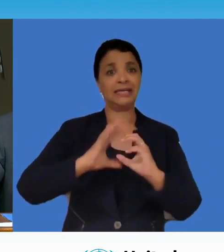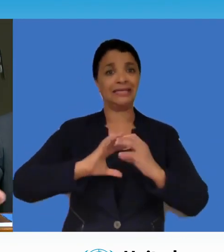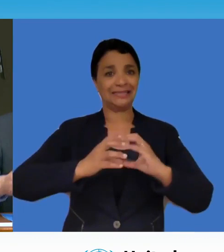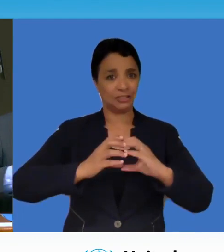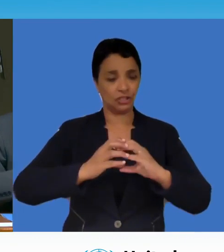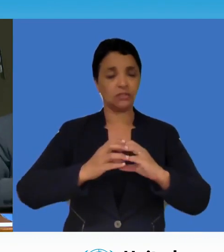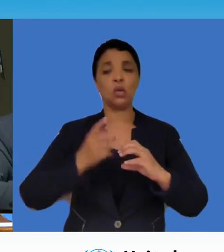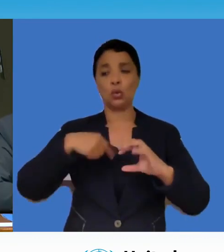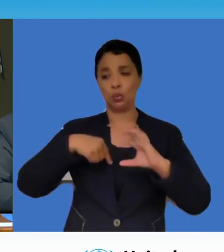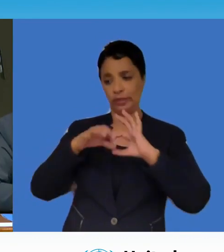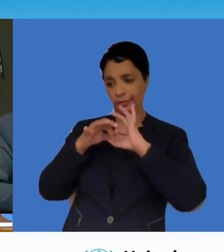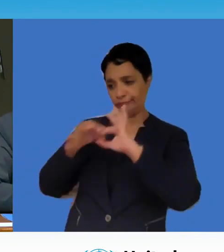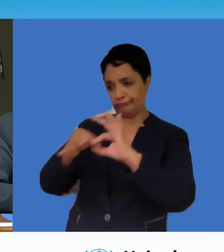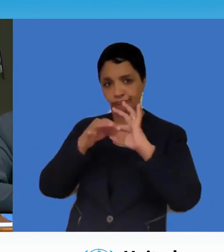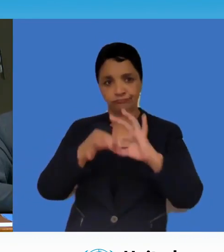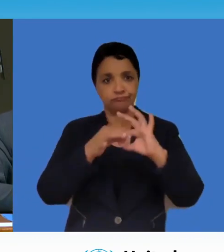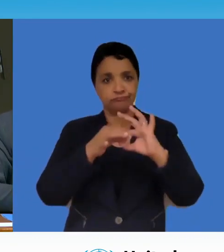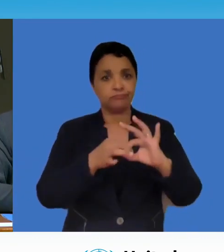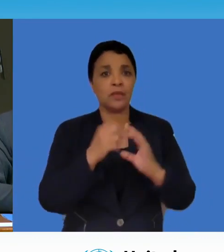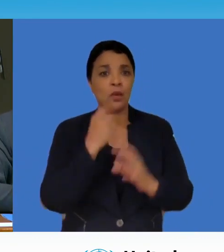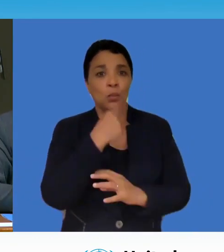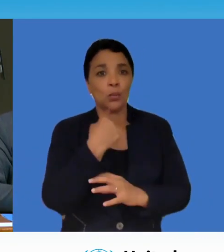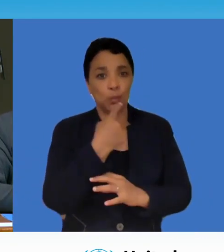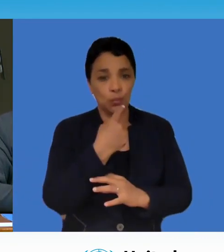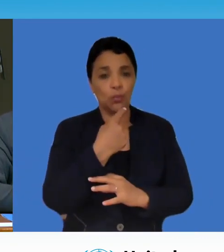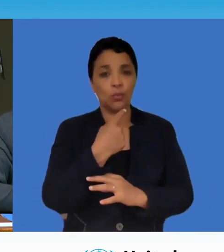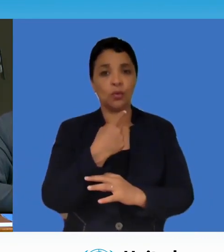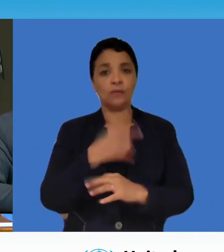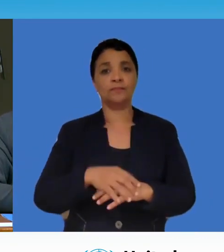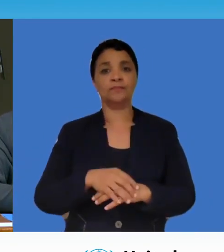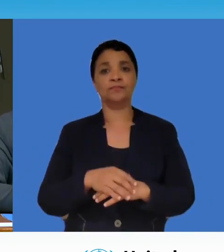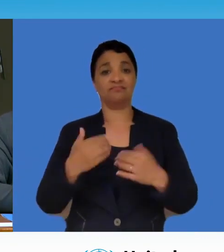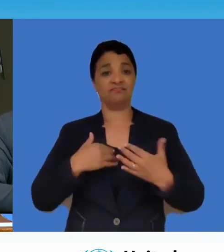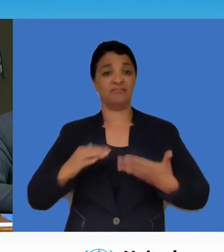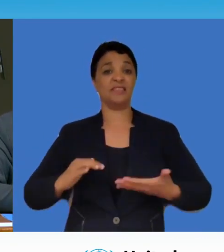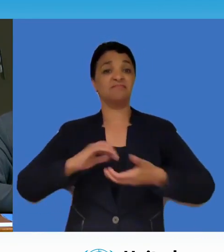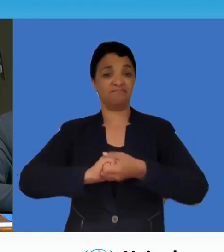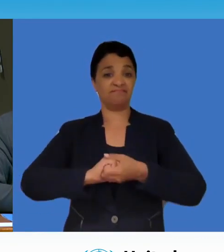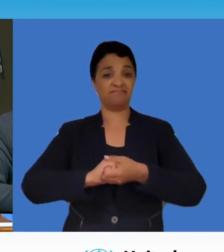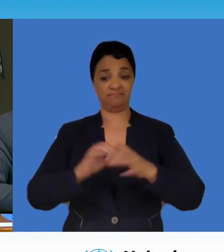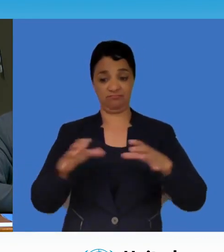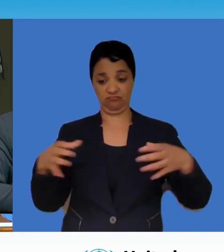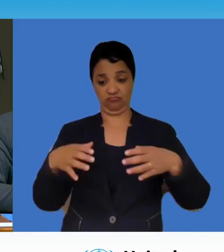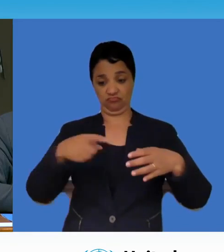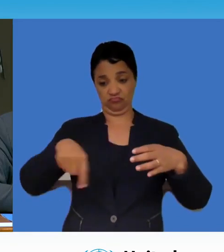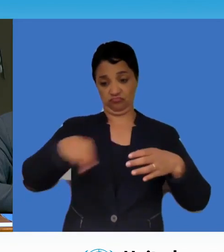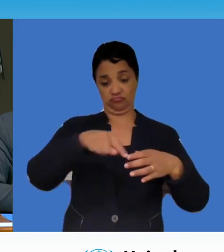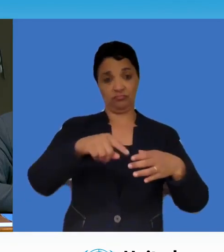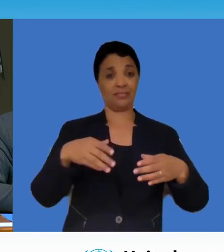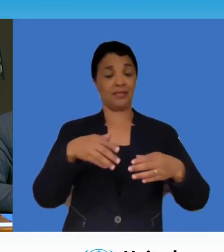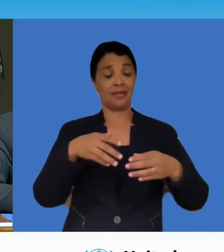working we're beginning to work more closely uh with um my my counterparts at the bank that work